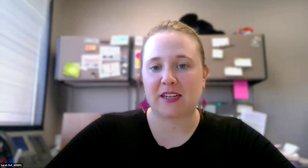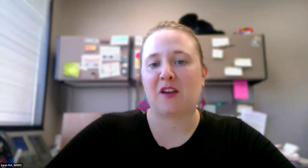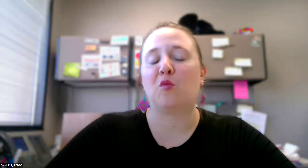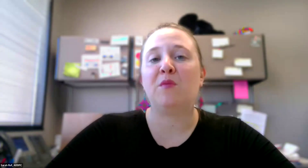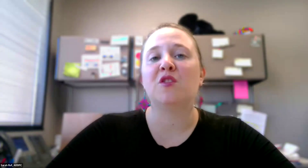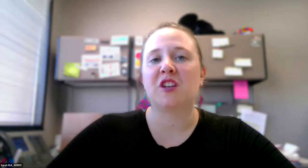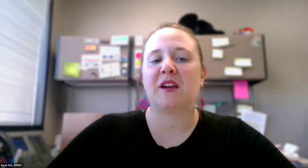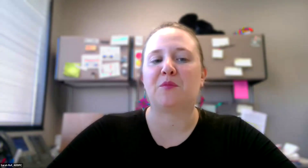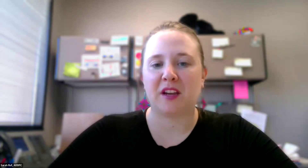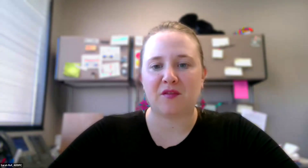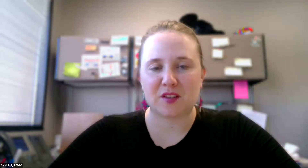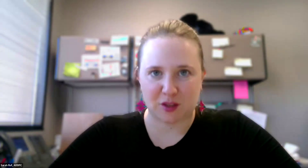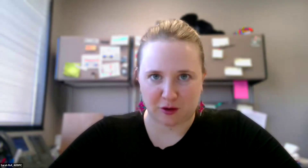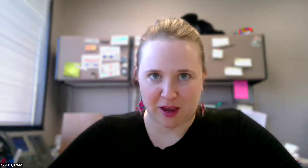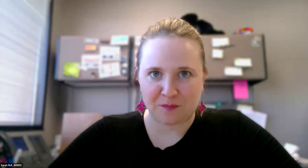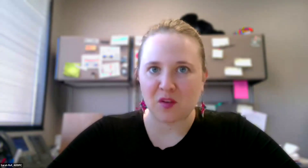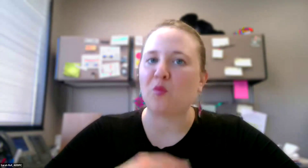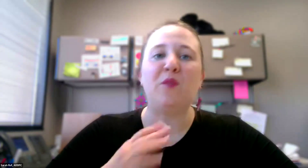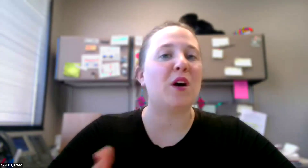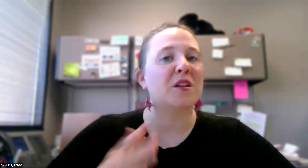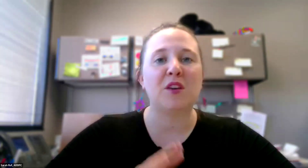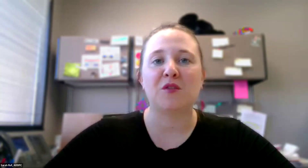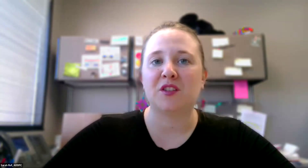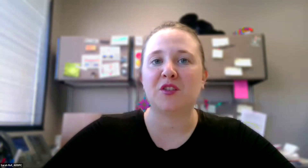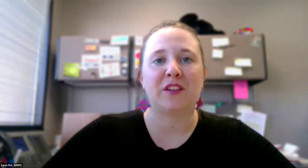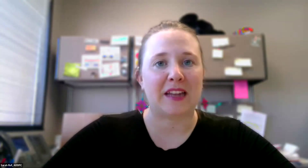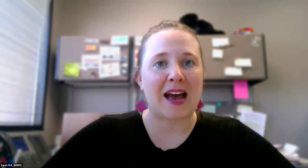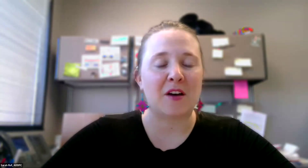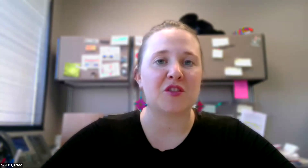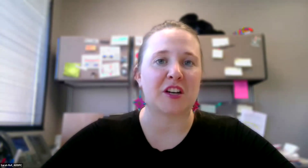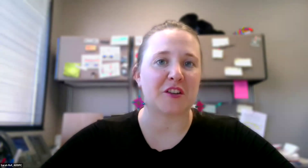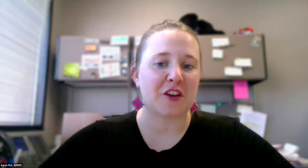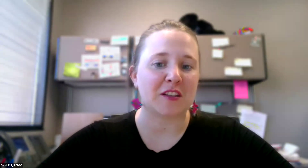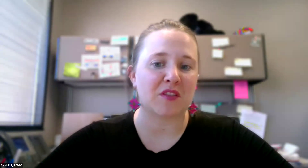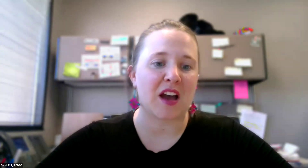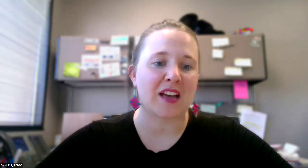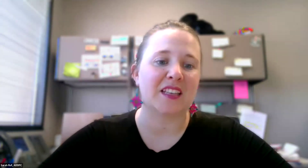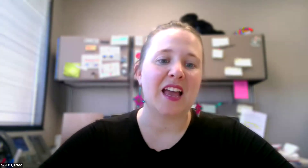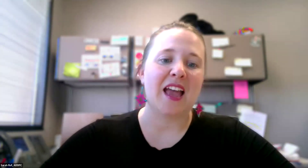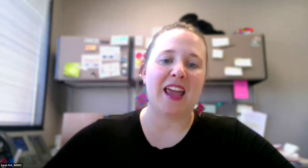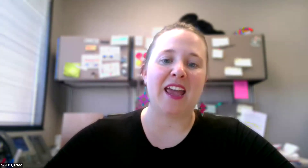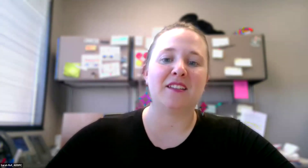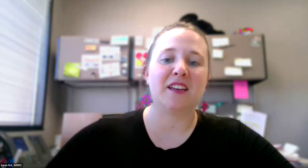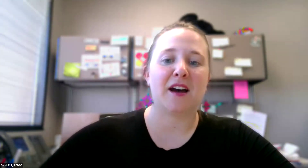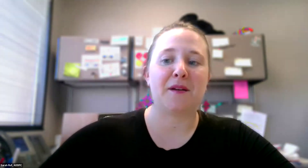TODAY WE WILL SHARE A BRIEF SURVEY. WE WELCOME YOU TO FILL IT OUT SHARE YOUR TLAUTS WITH US. AND